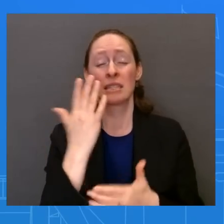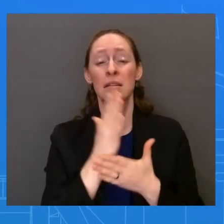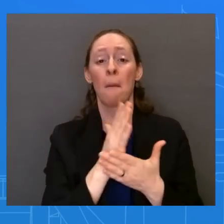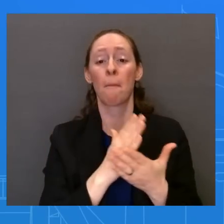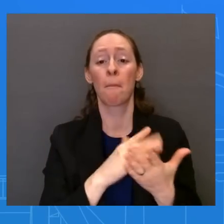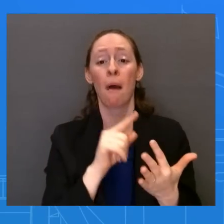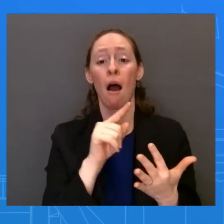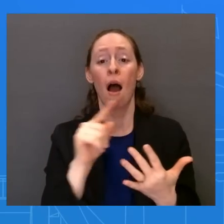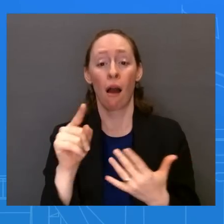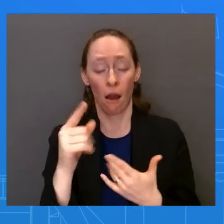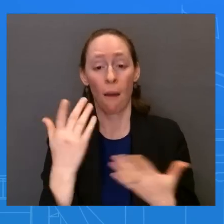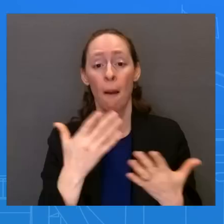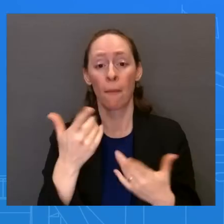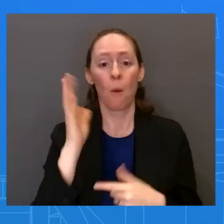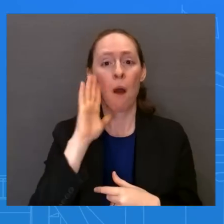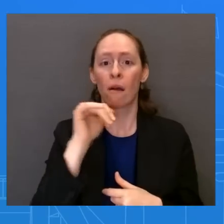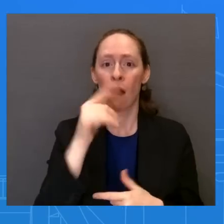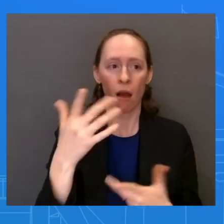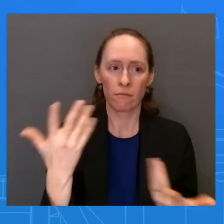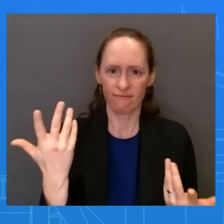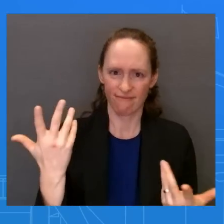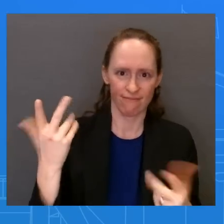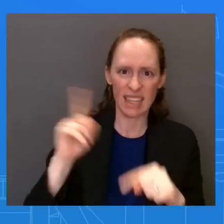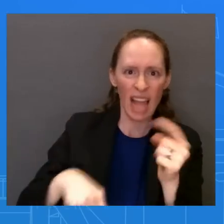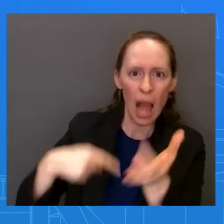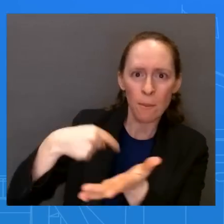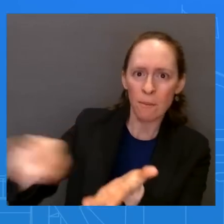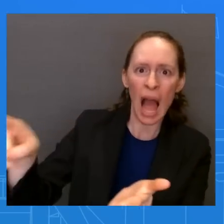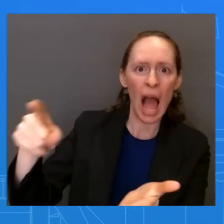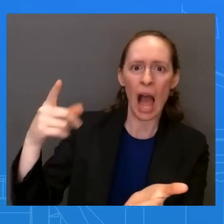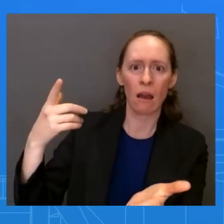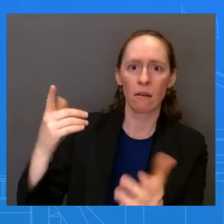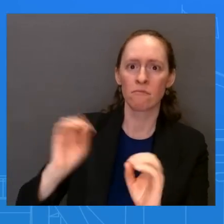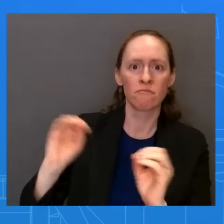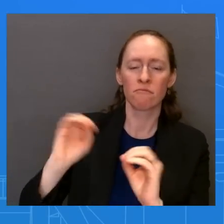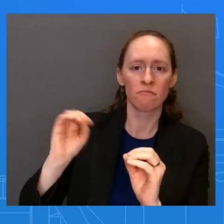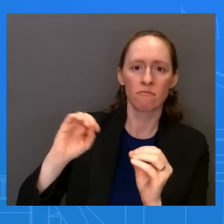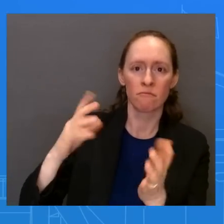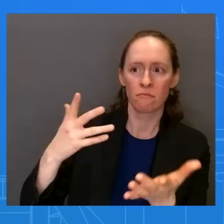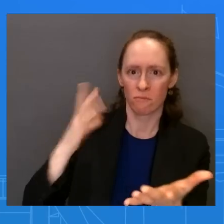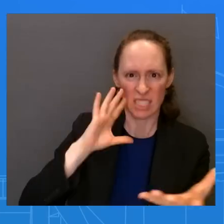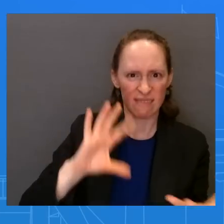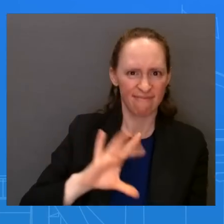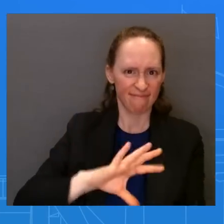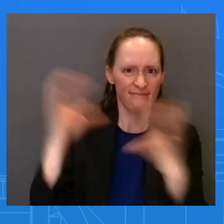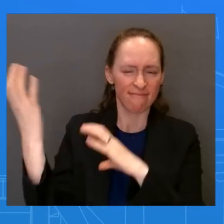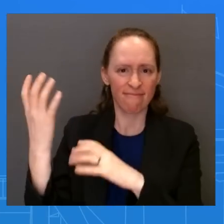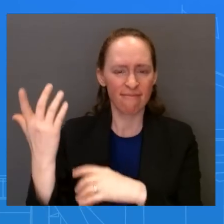that after -- after the midterm elections, the President was very clear, after we saw a historic --